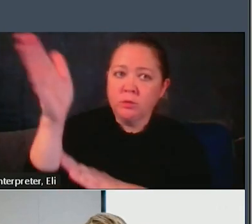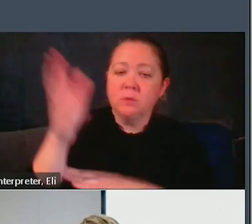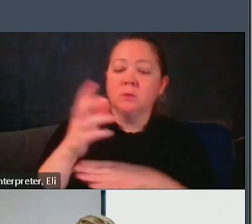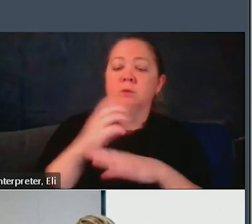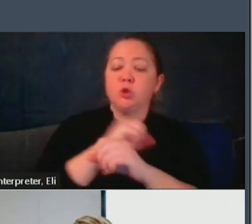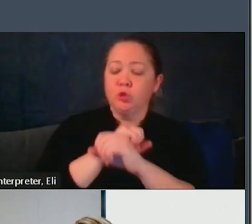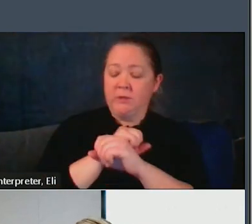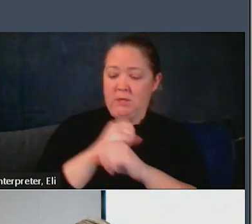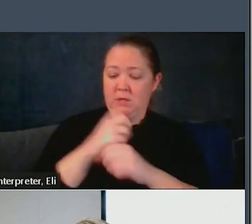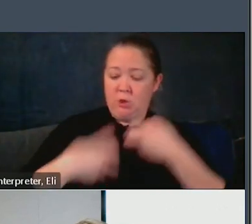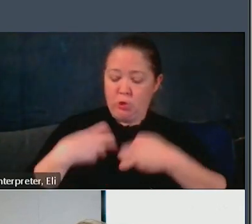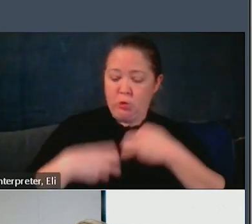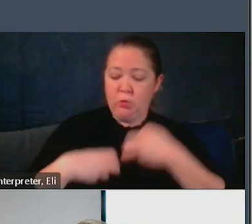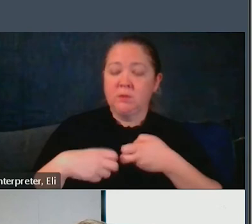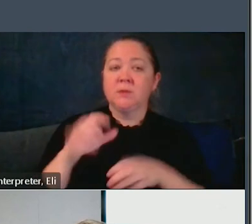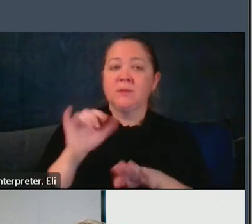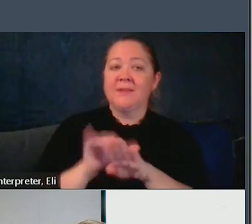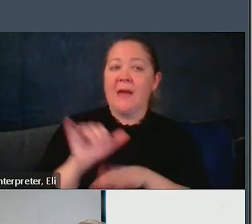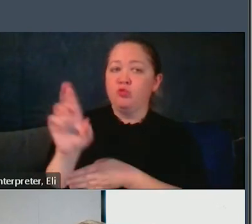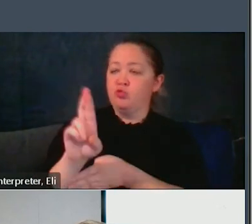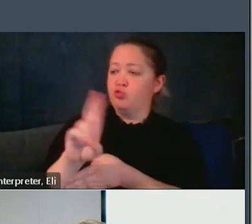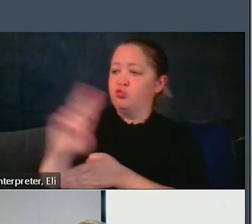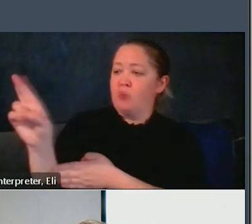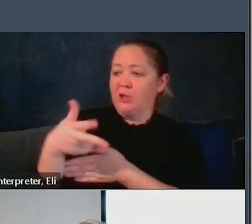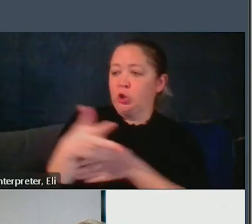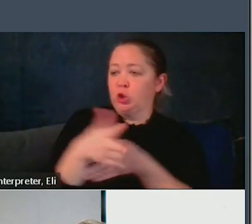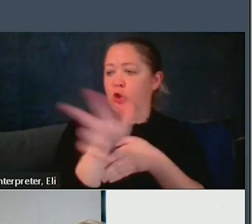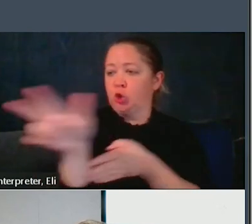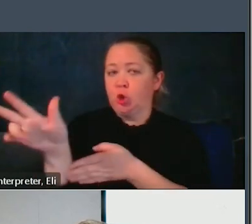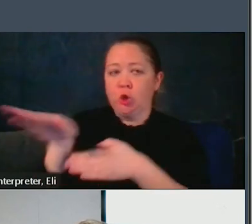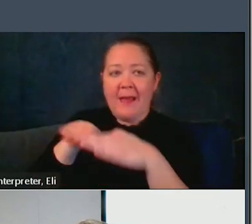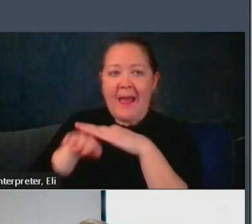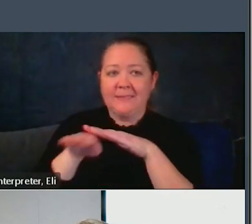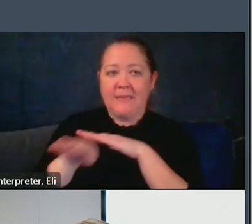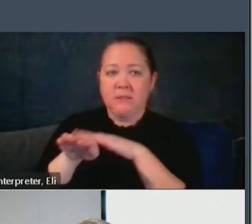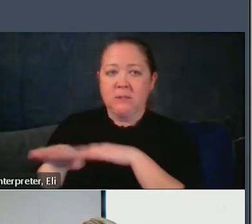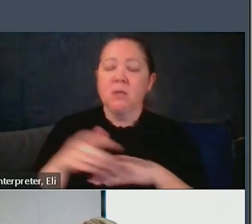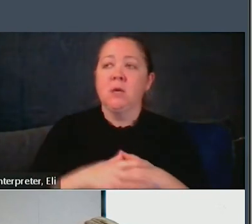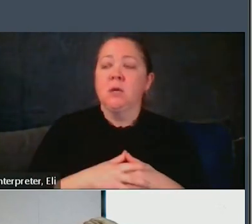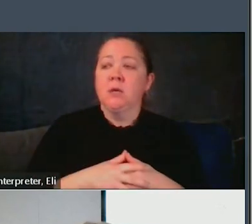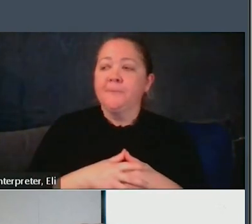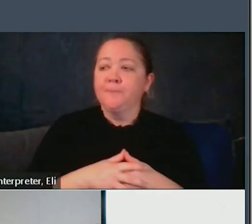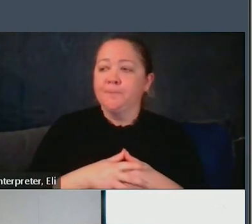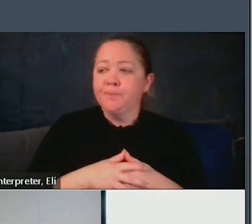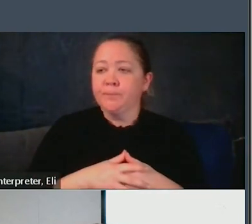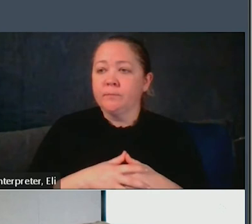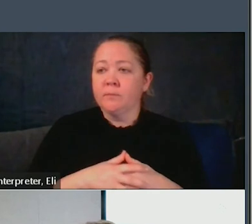but that's another thing that we can look at, and I know that they're trying to address as well. Okay.